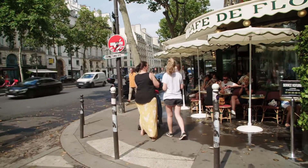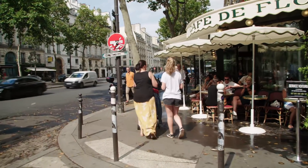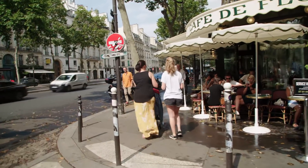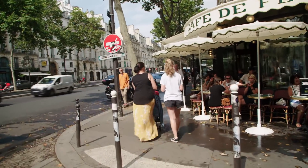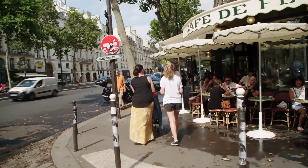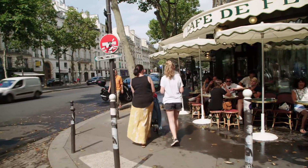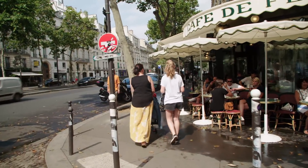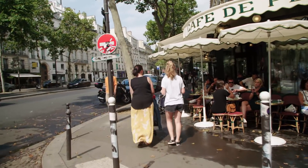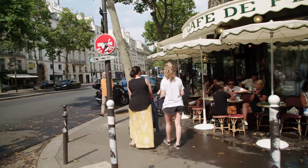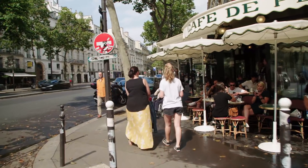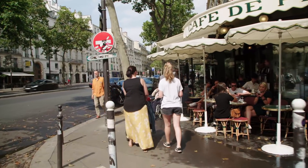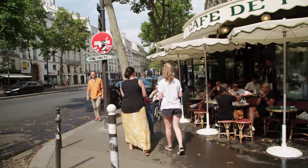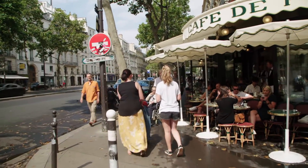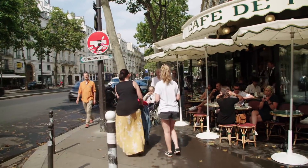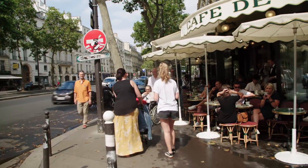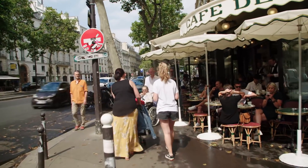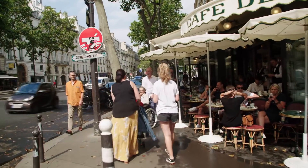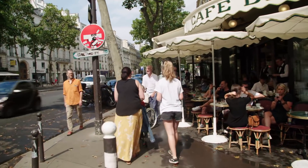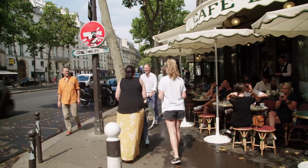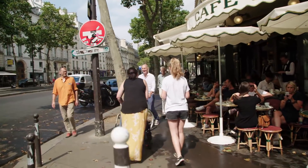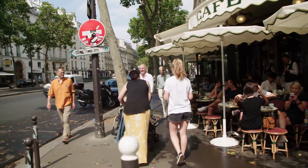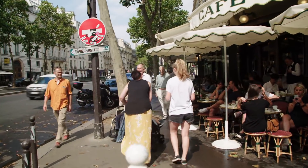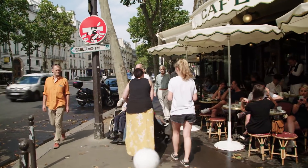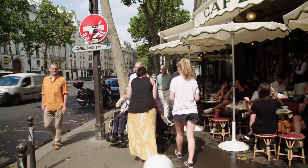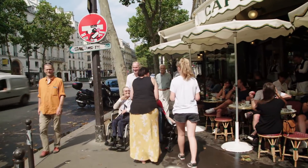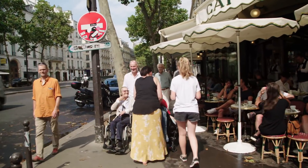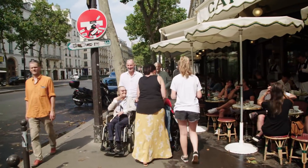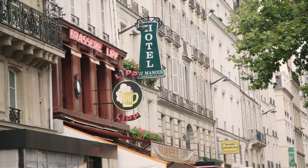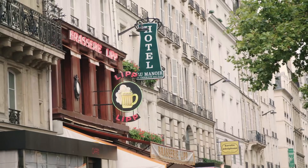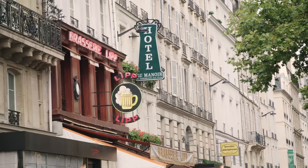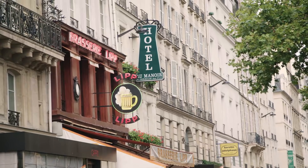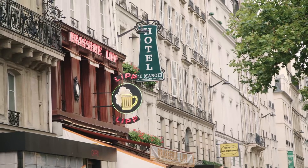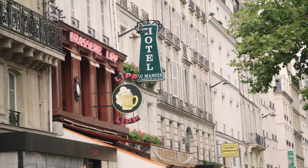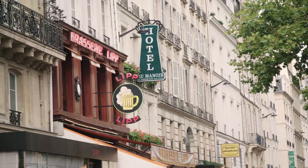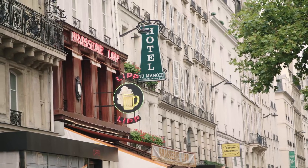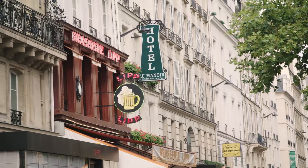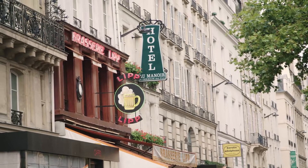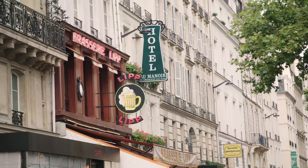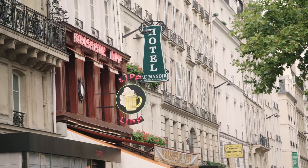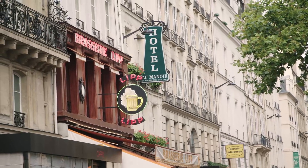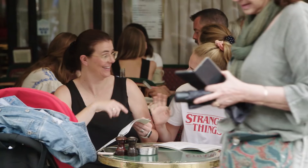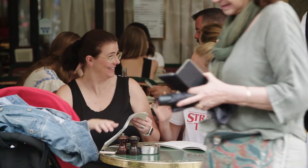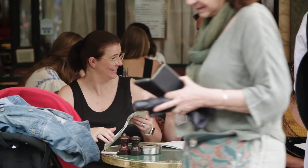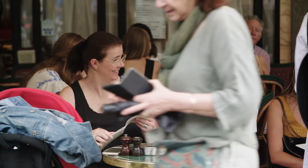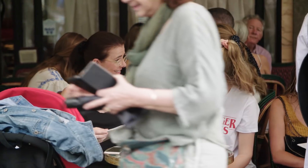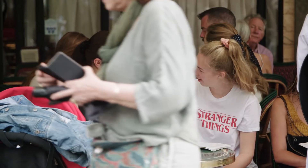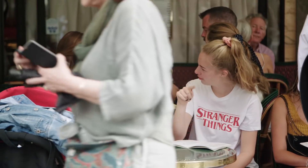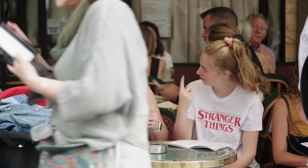I was nervous about her coming over to Denmark, that being her first experience, so we've seen this as a bit of a stepping stone to say,